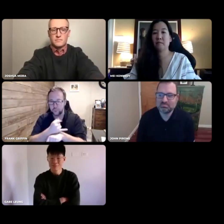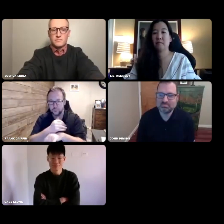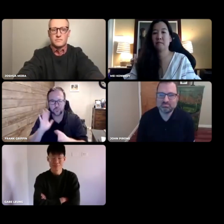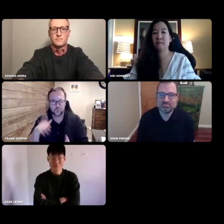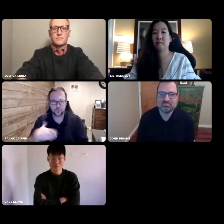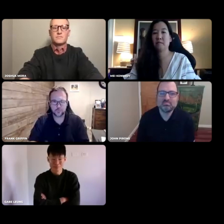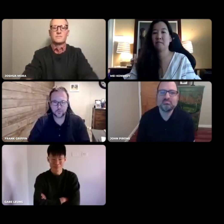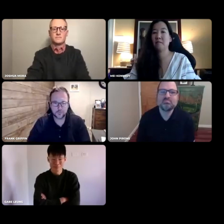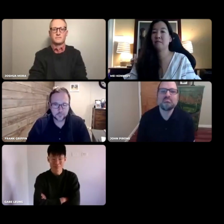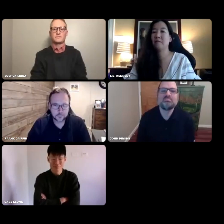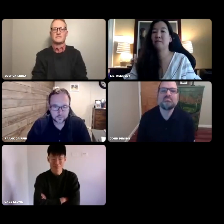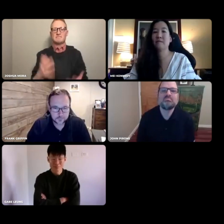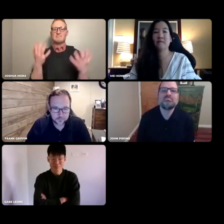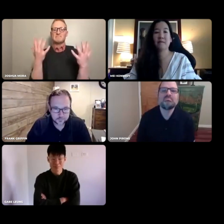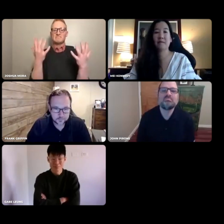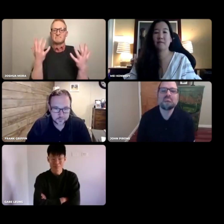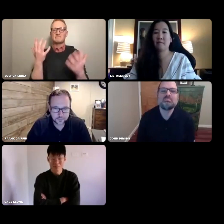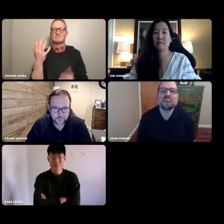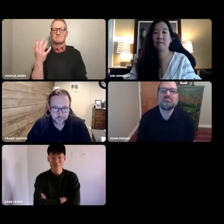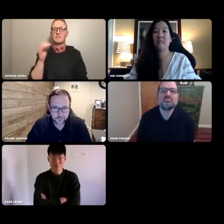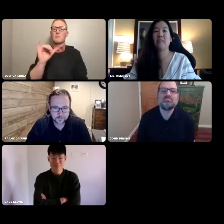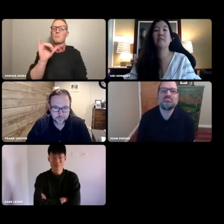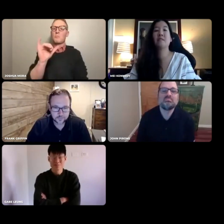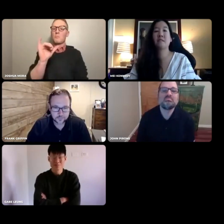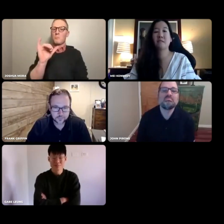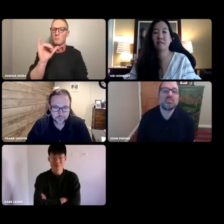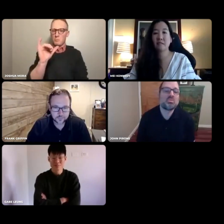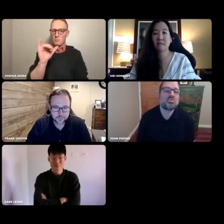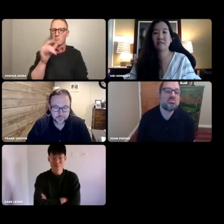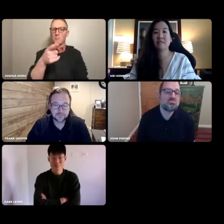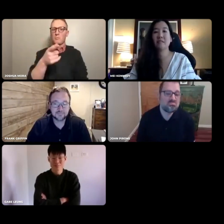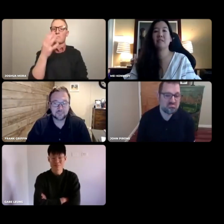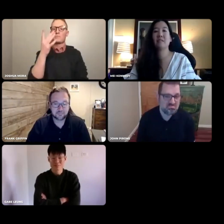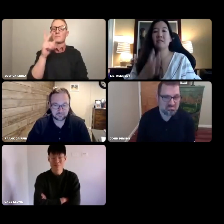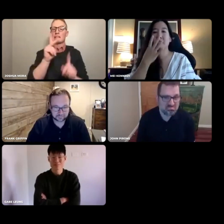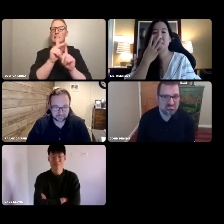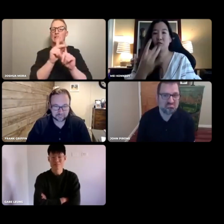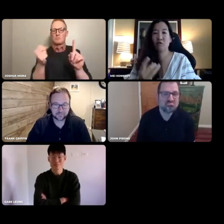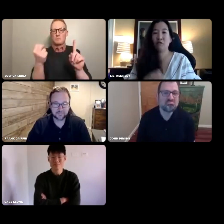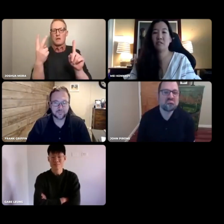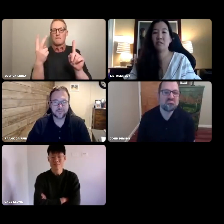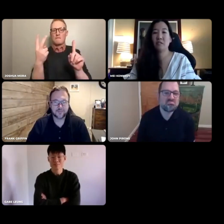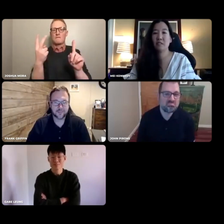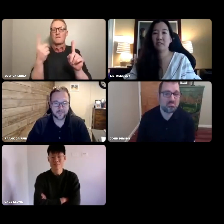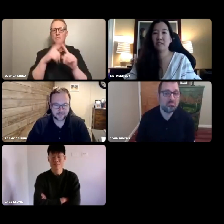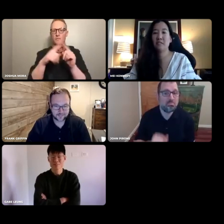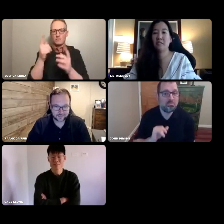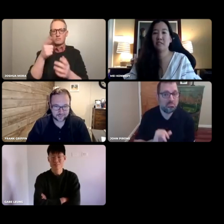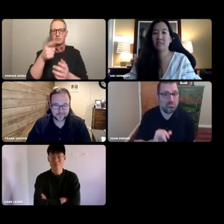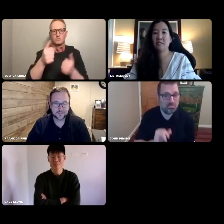One question was regarding mainstreaming or deaf schools.